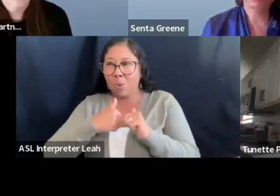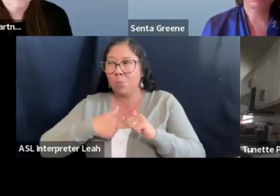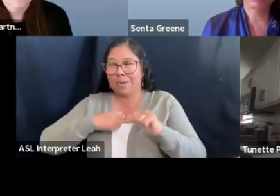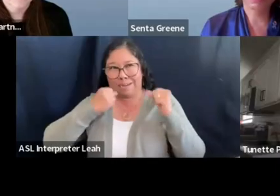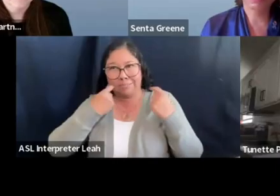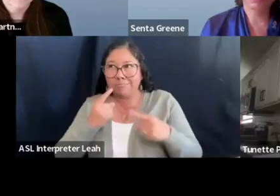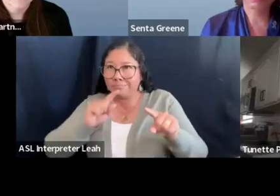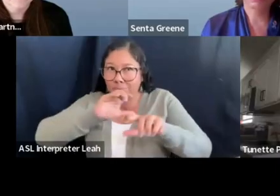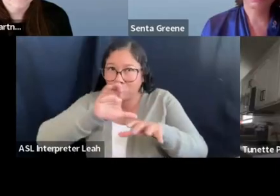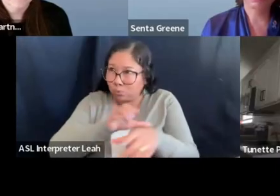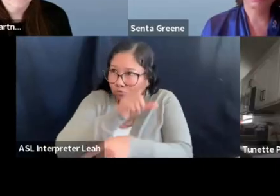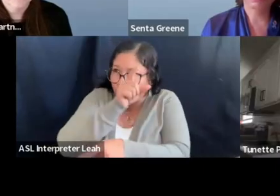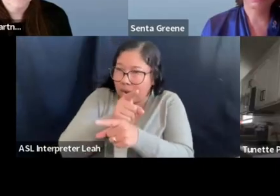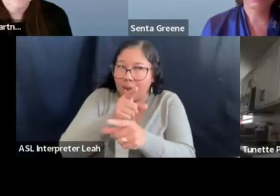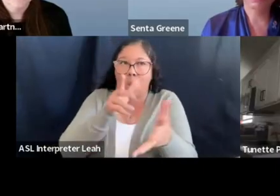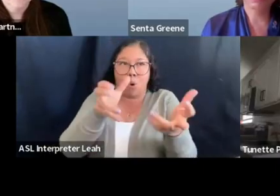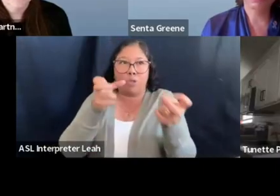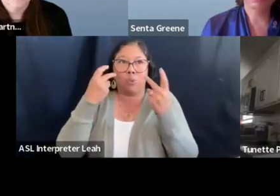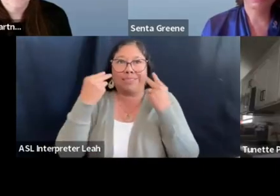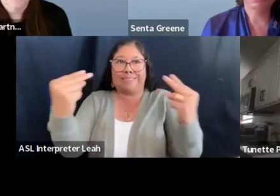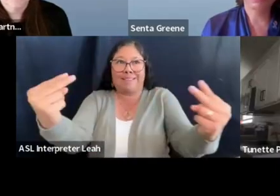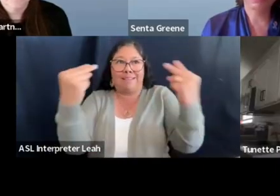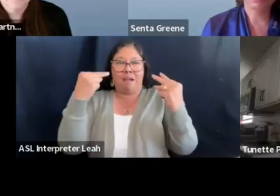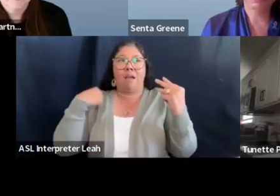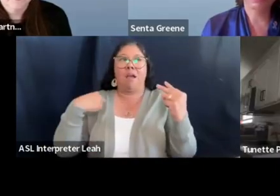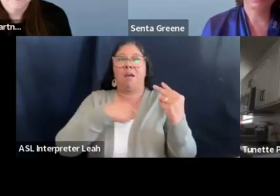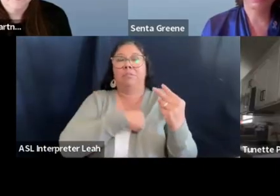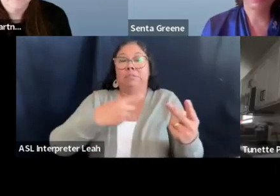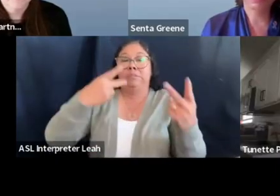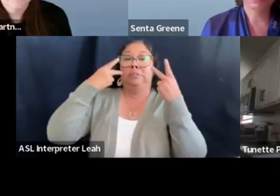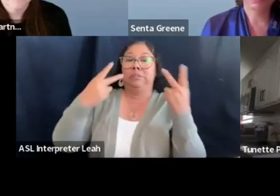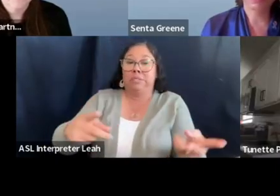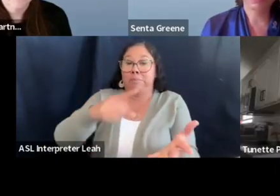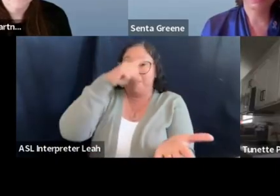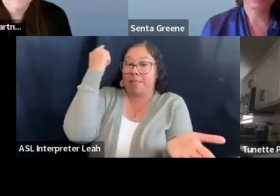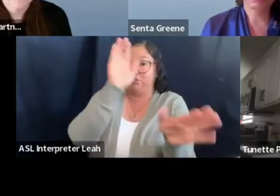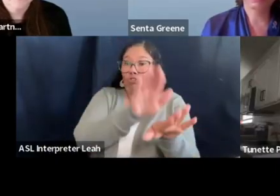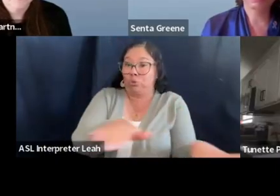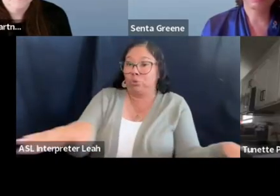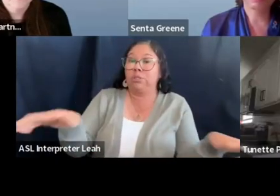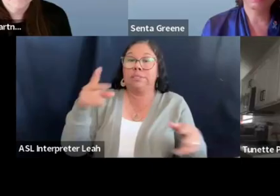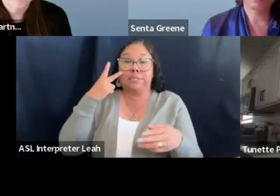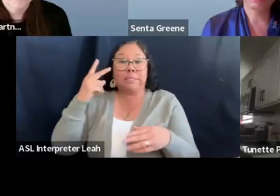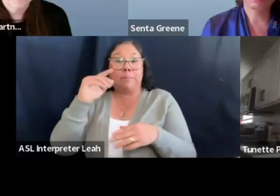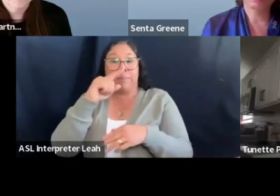to see black children to see black children with disabilities. Um this work is not something that